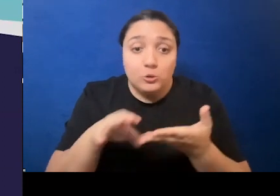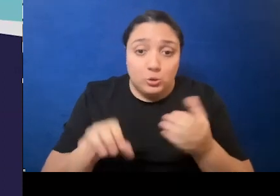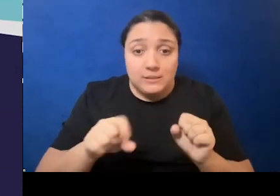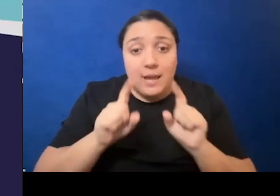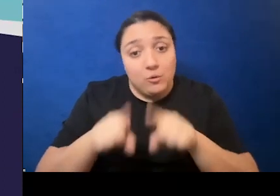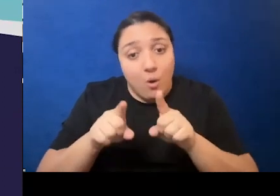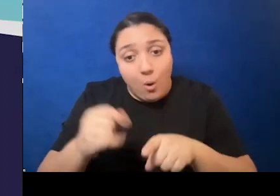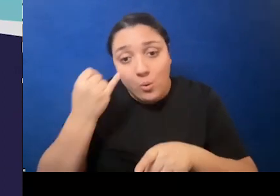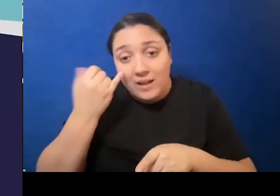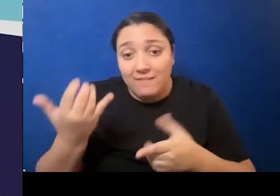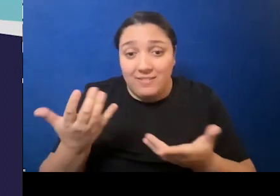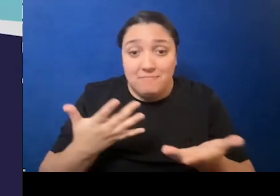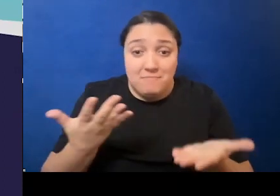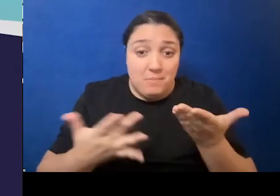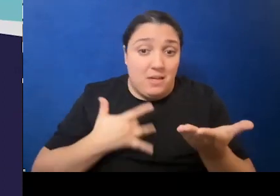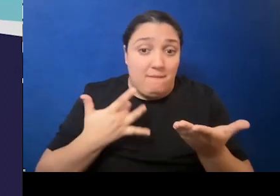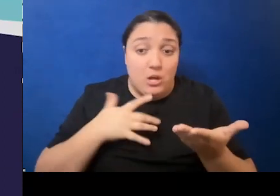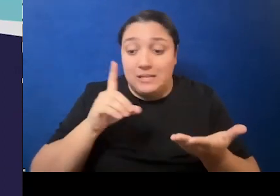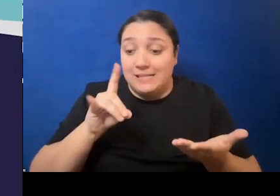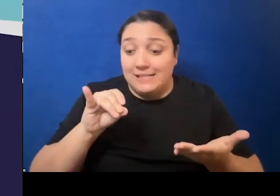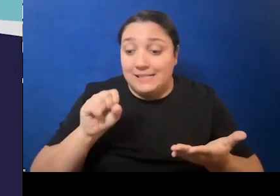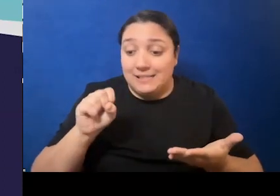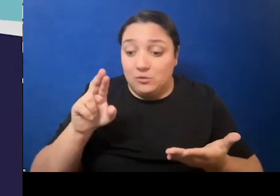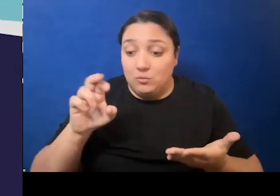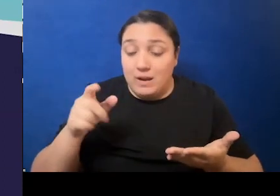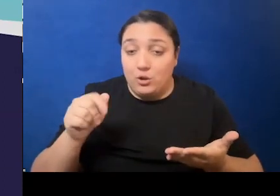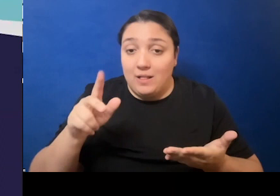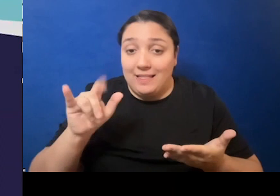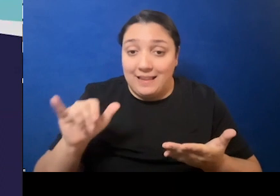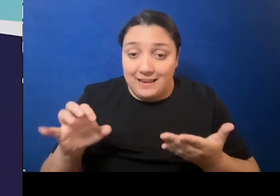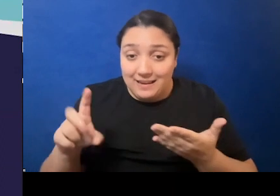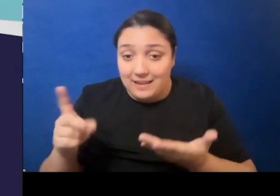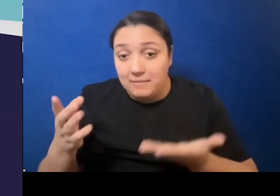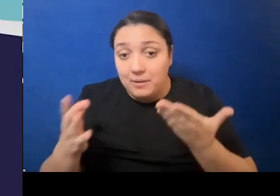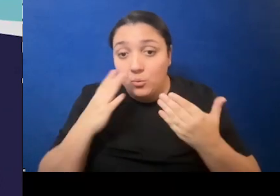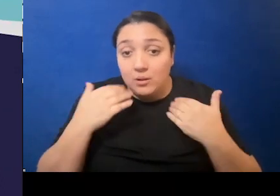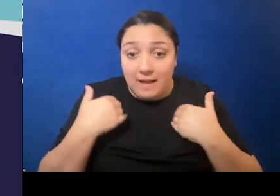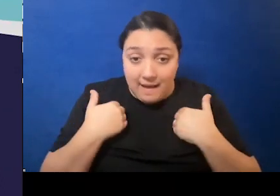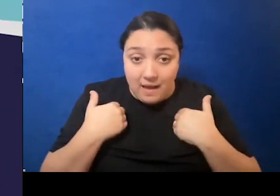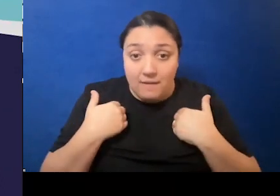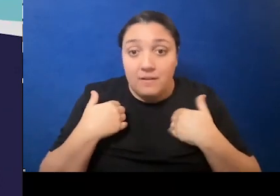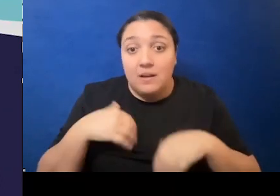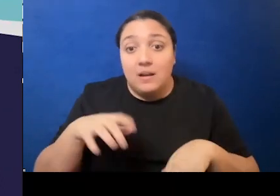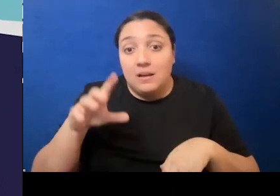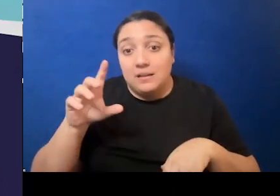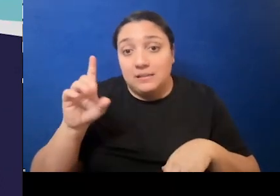STUDENTS CAN GO AND THE STAFF HAS SPECIALIZED TRAINING AND BE ABLE TO HELP THE STUDENTS.